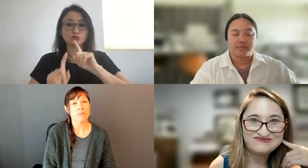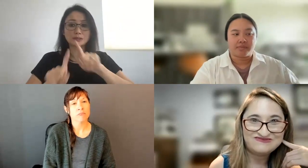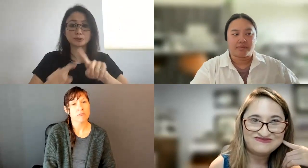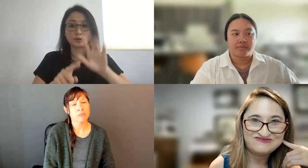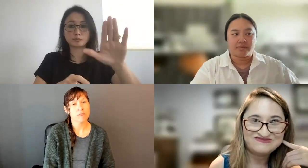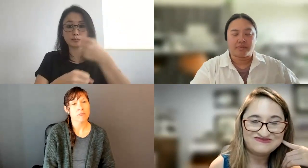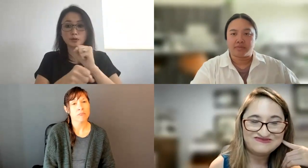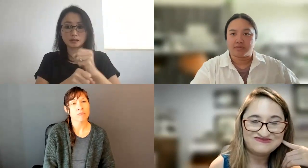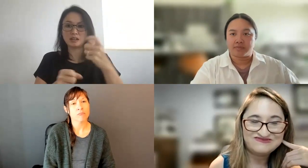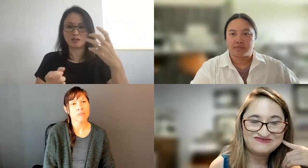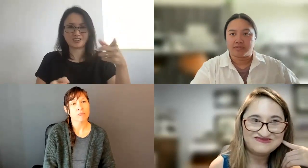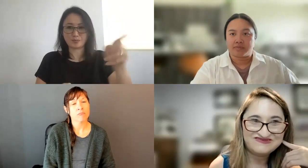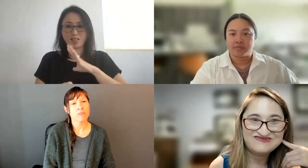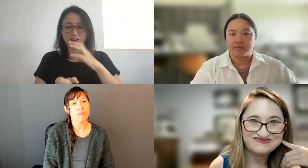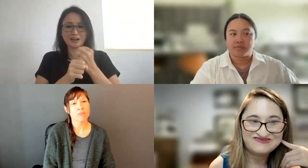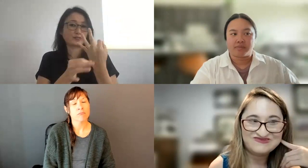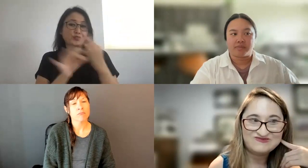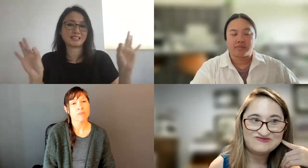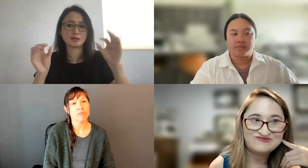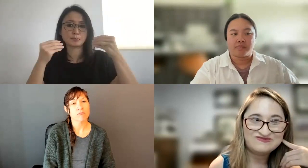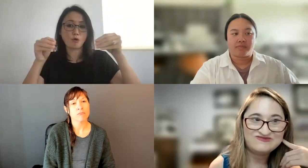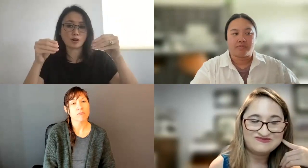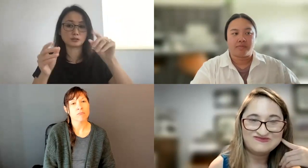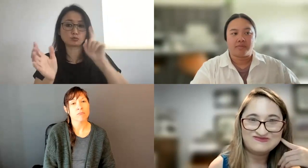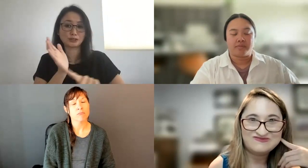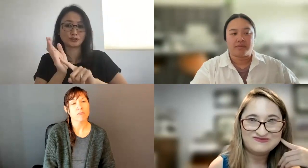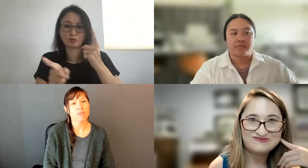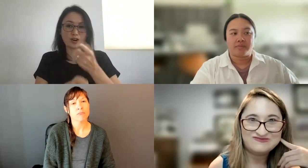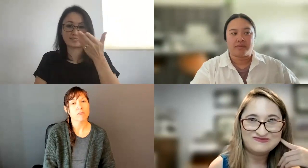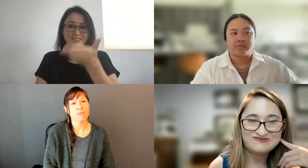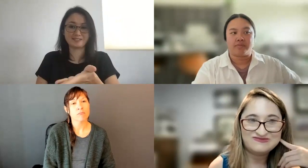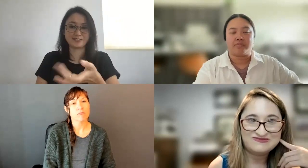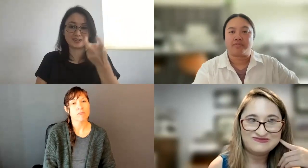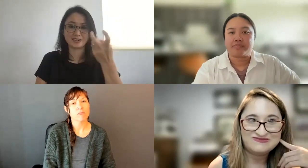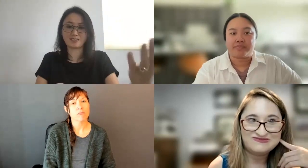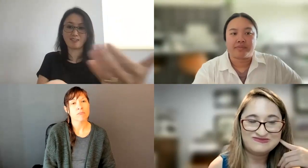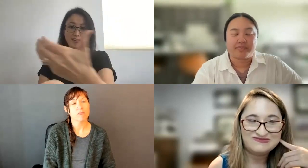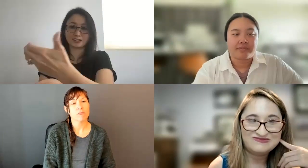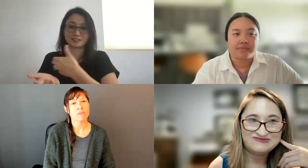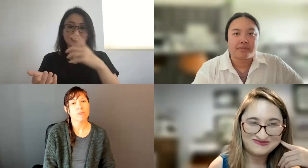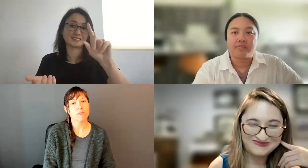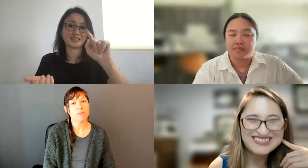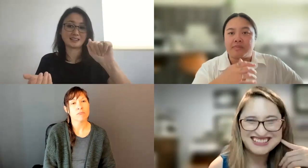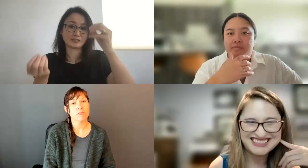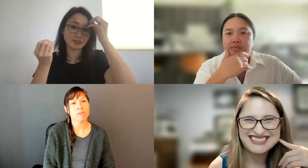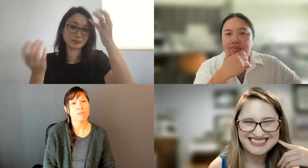like the people walking by and responding to your product. That way you can get that free market research right there